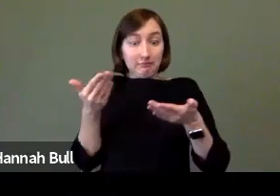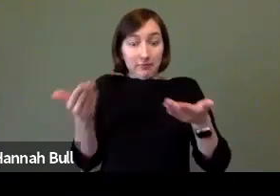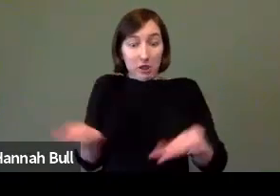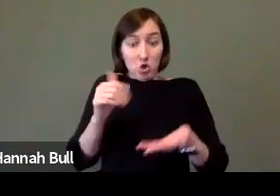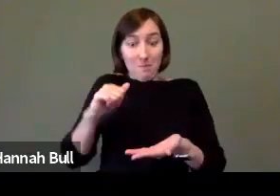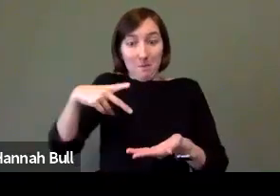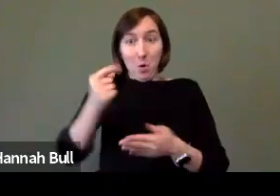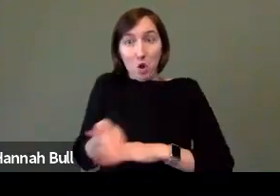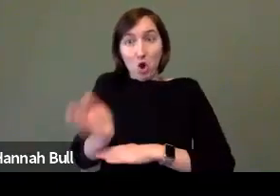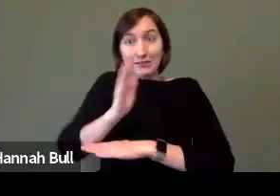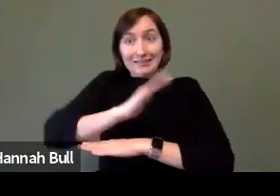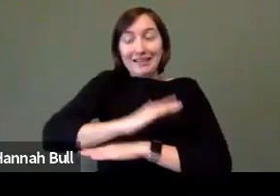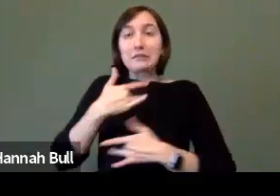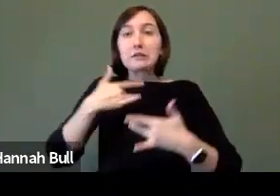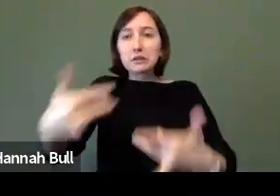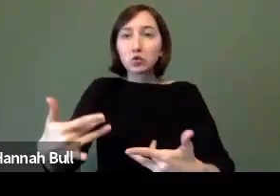So I invested in curtains.